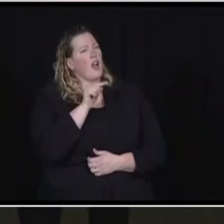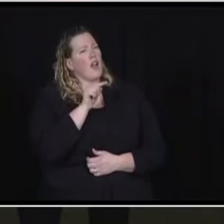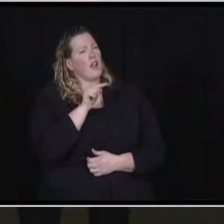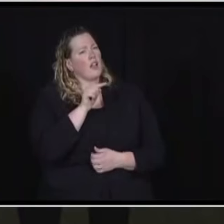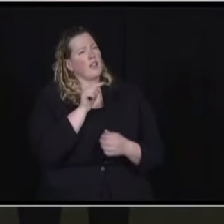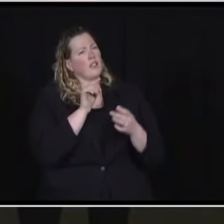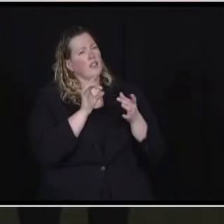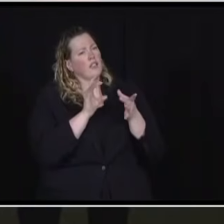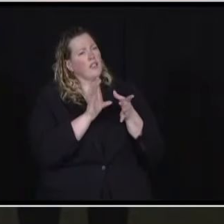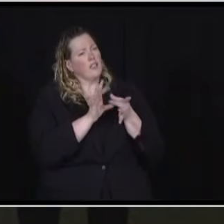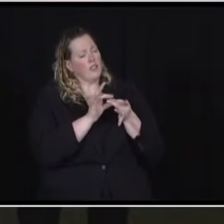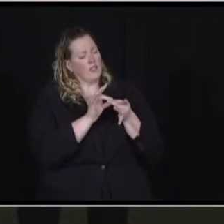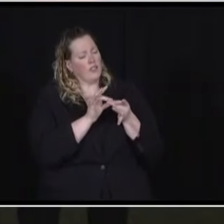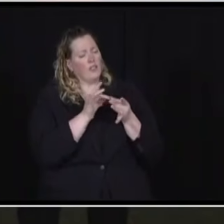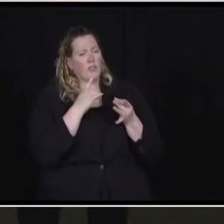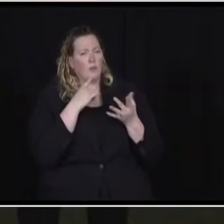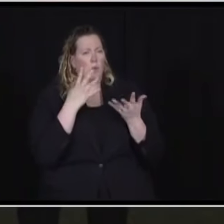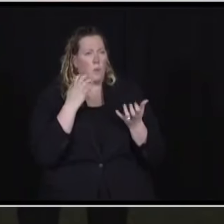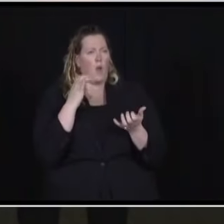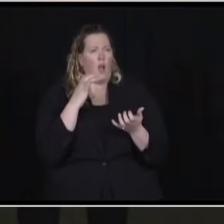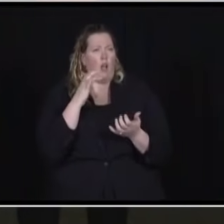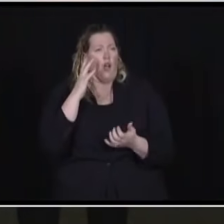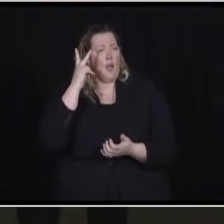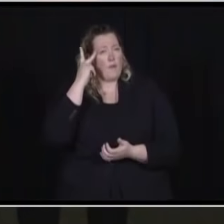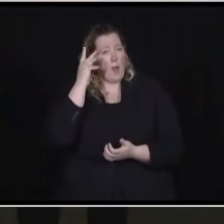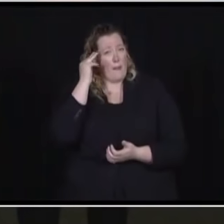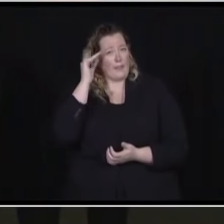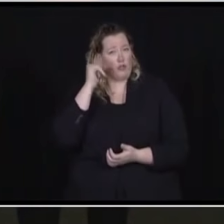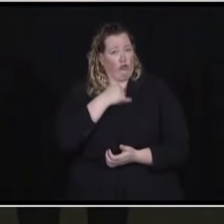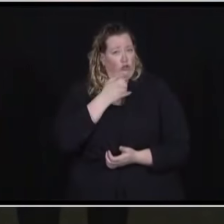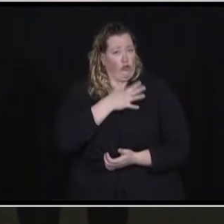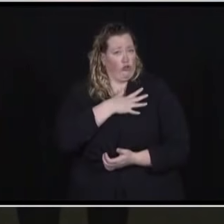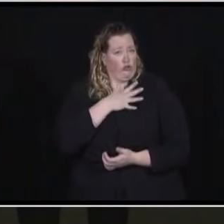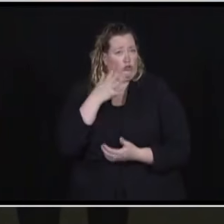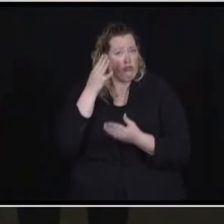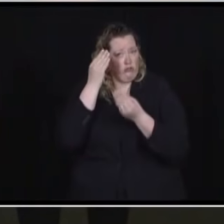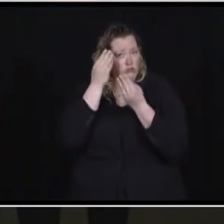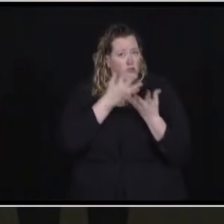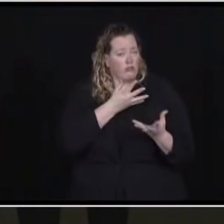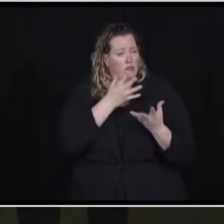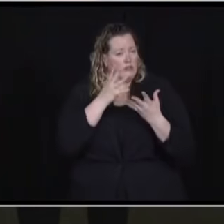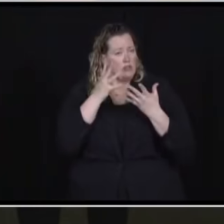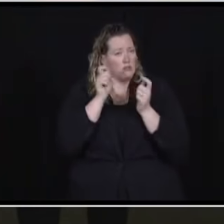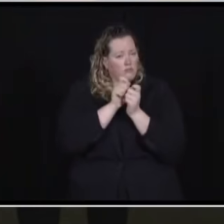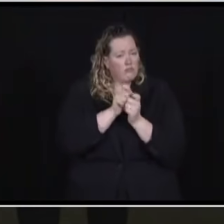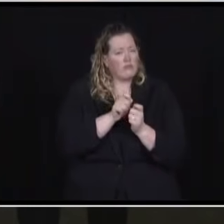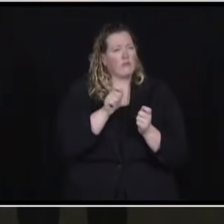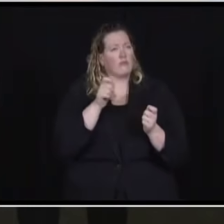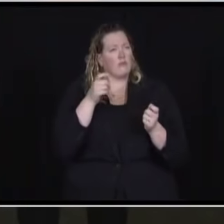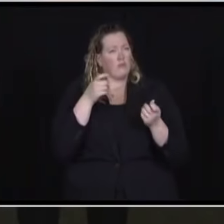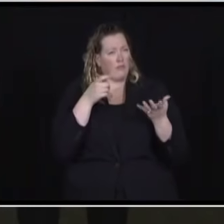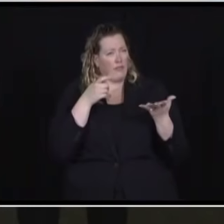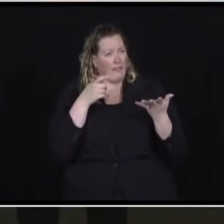I know that you were looking for some clarity yesterday from a prime Mr.